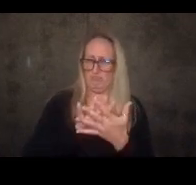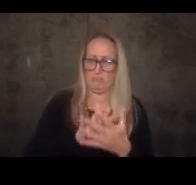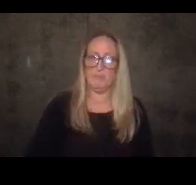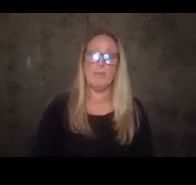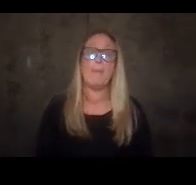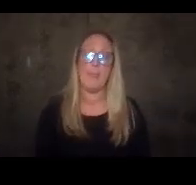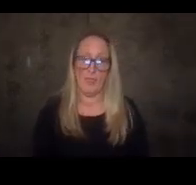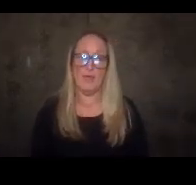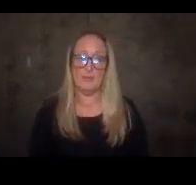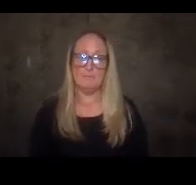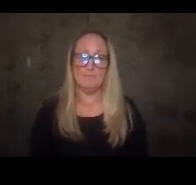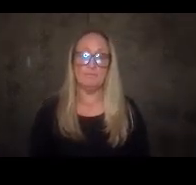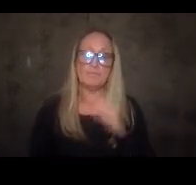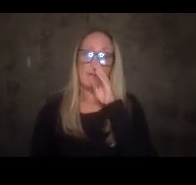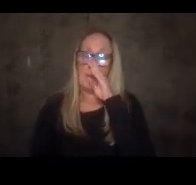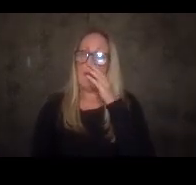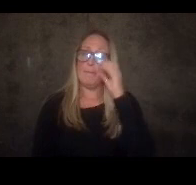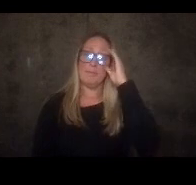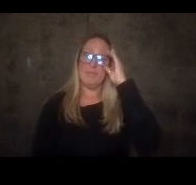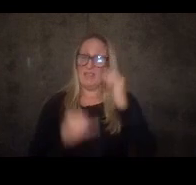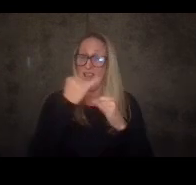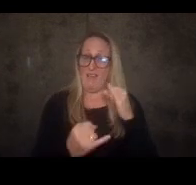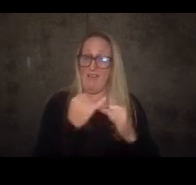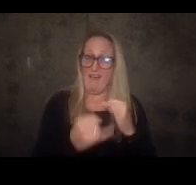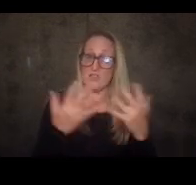Ahmet, then the last thing we've already touched on a bit, which